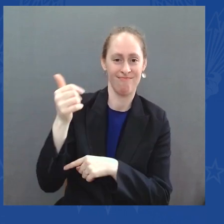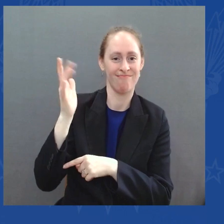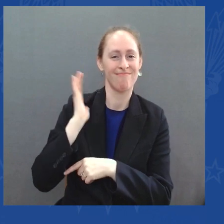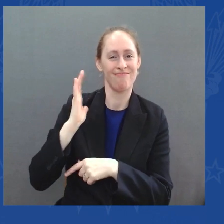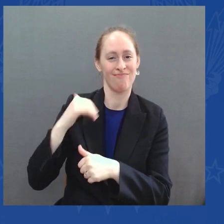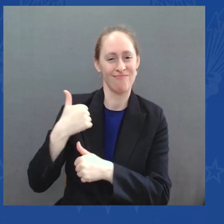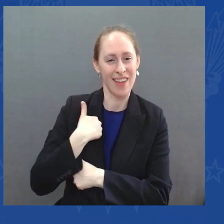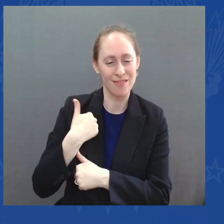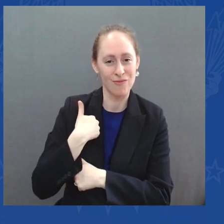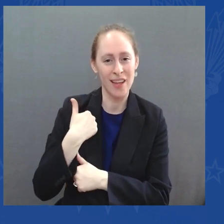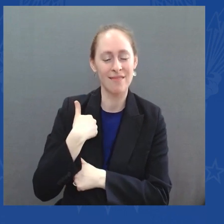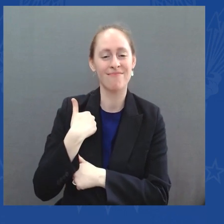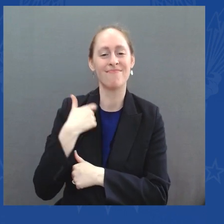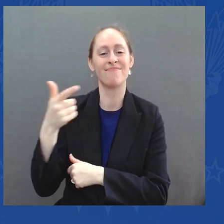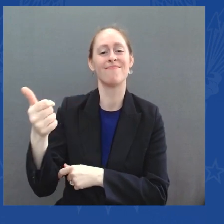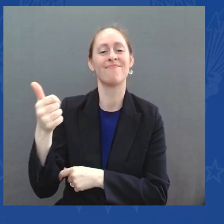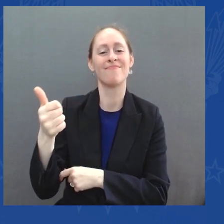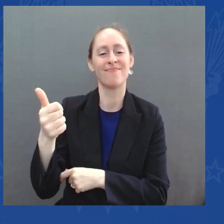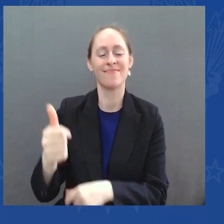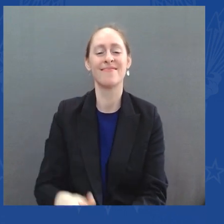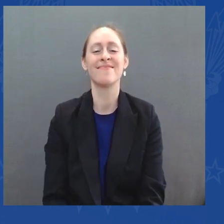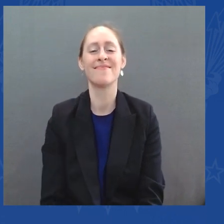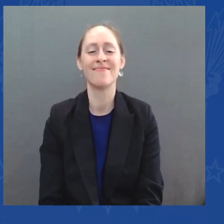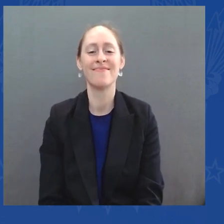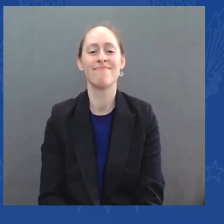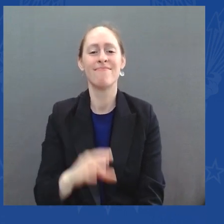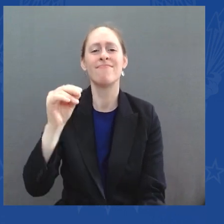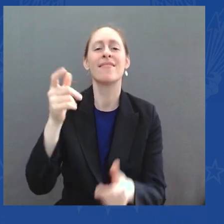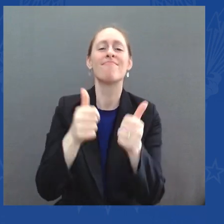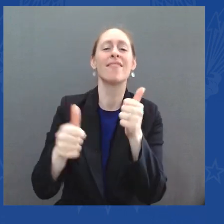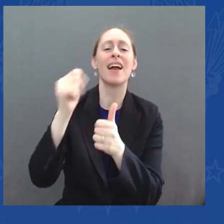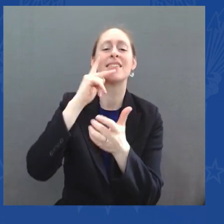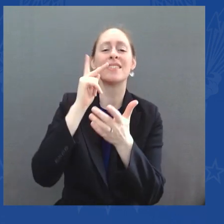of a new veterans task force, Patrick Murphy. Secretary Murphy.